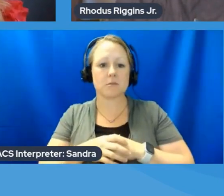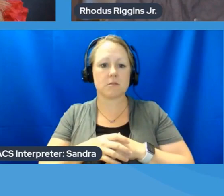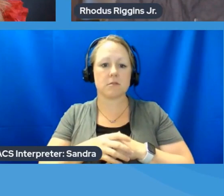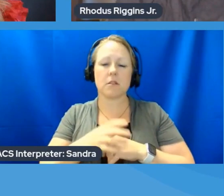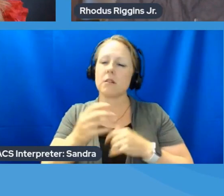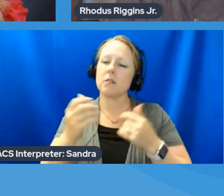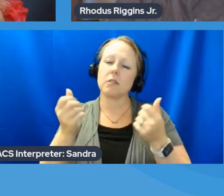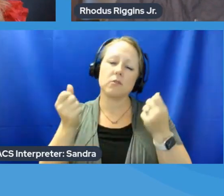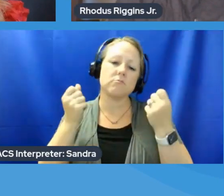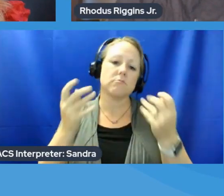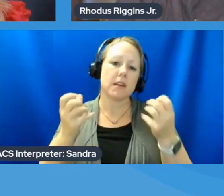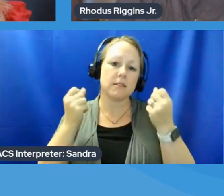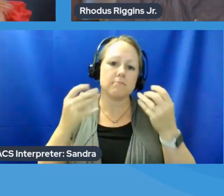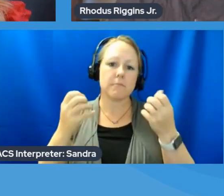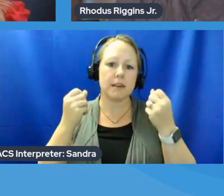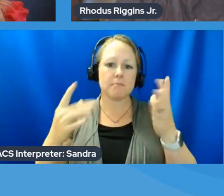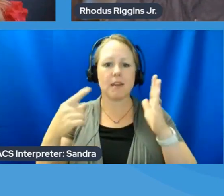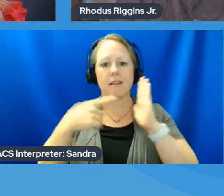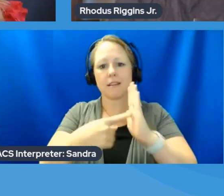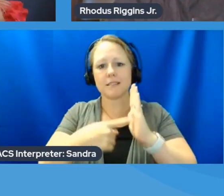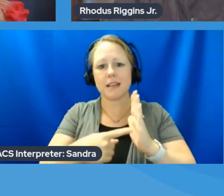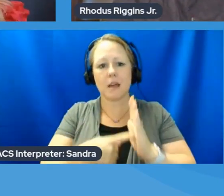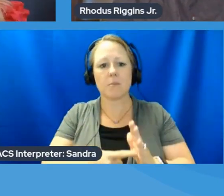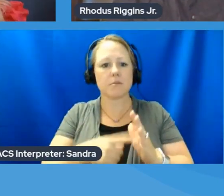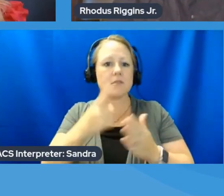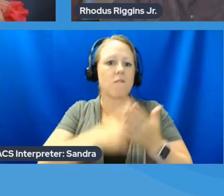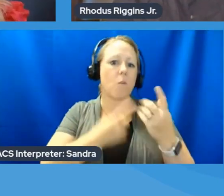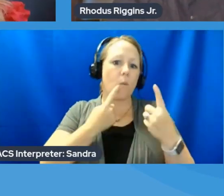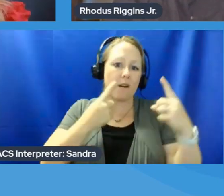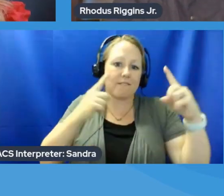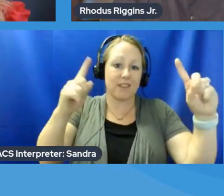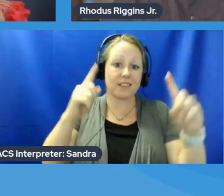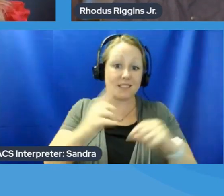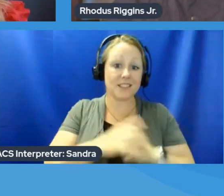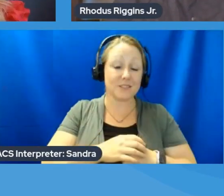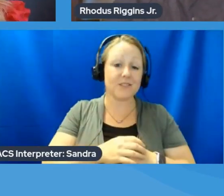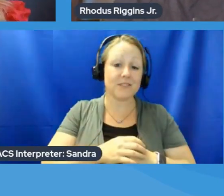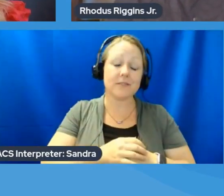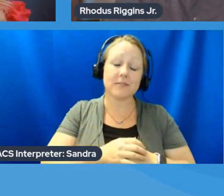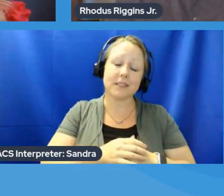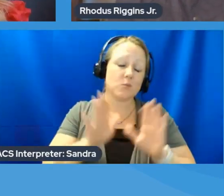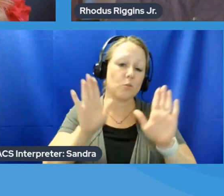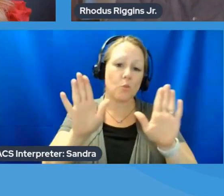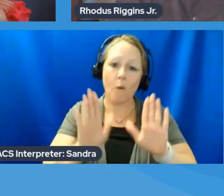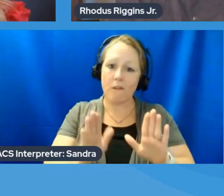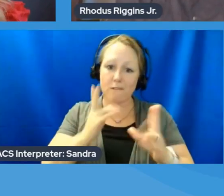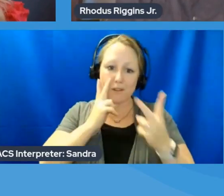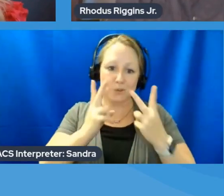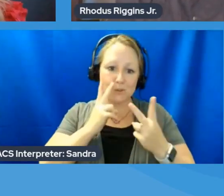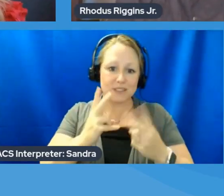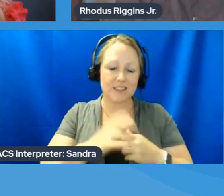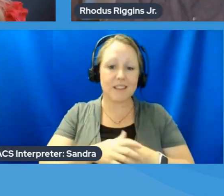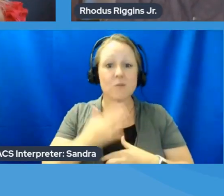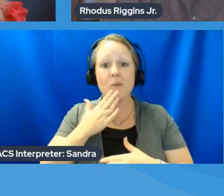of the effective TA practices and action. It's really great to see that as well. So thank you.